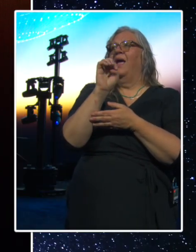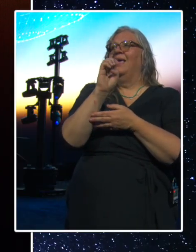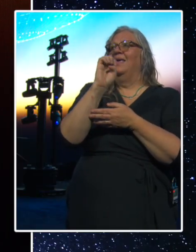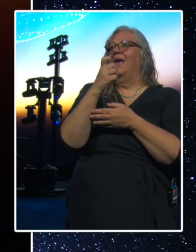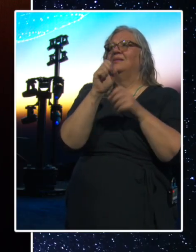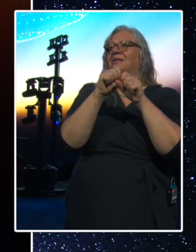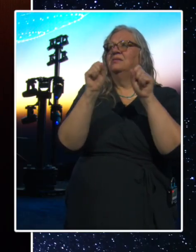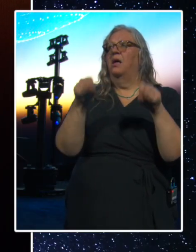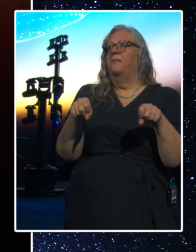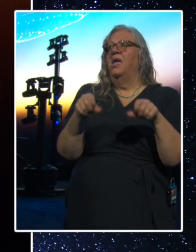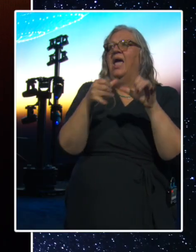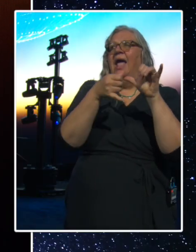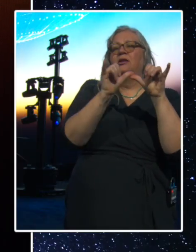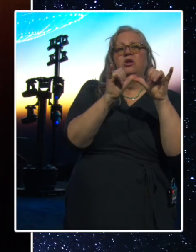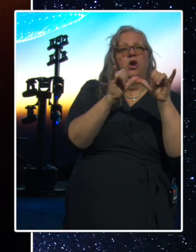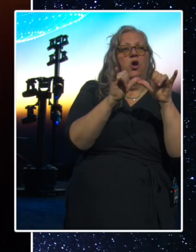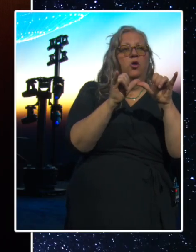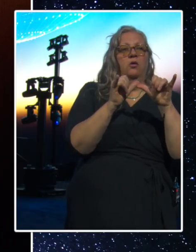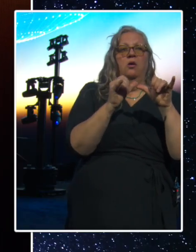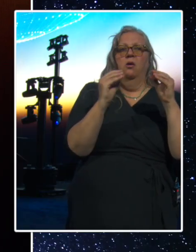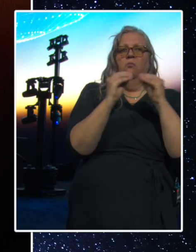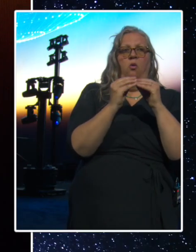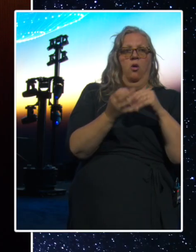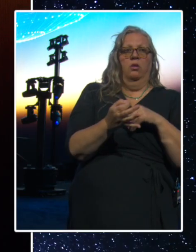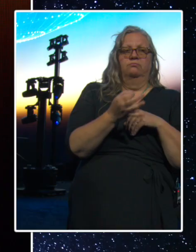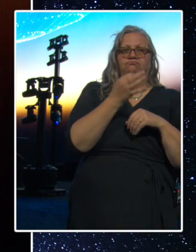engineered to deliver more performance and greater efficiency